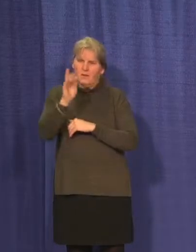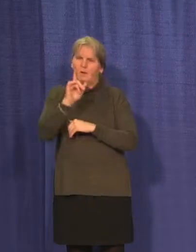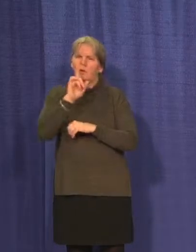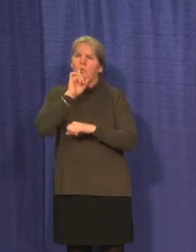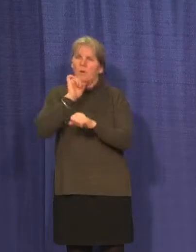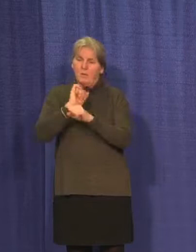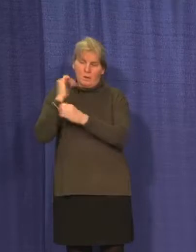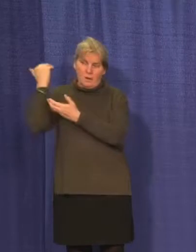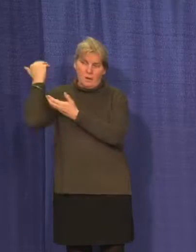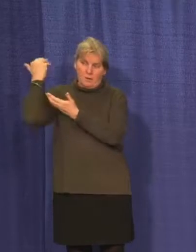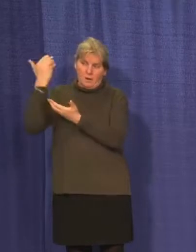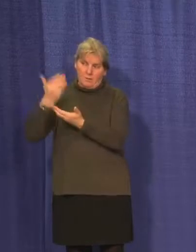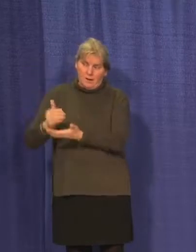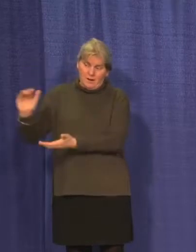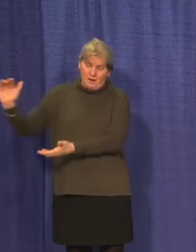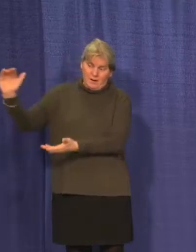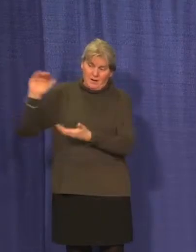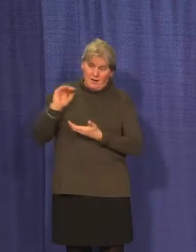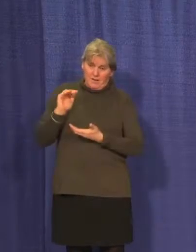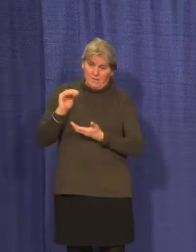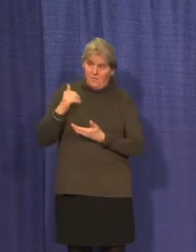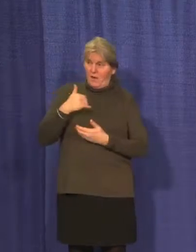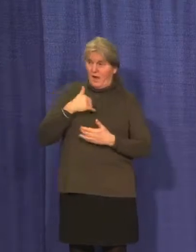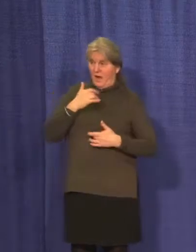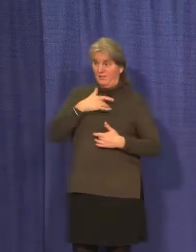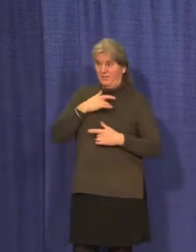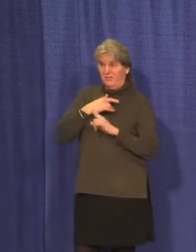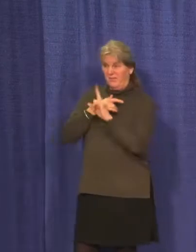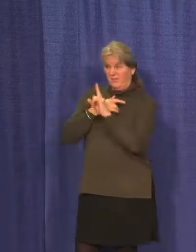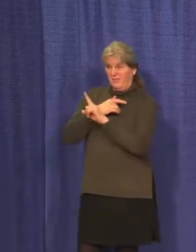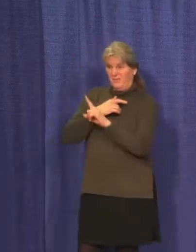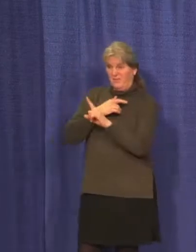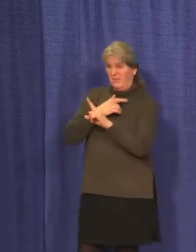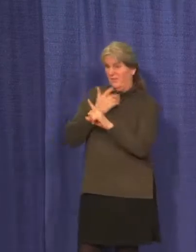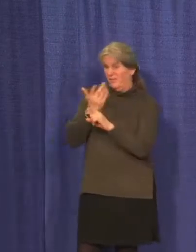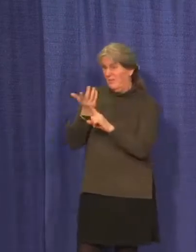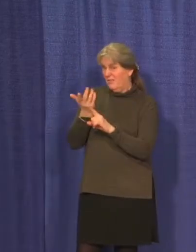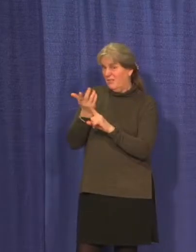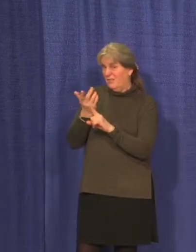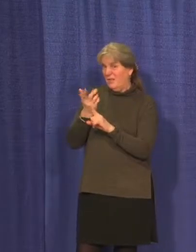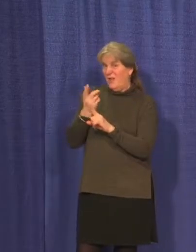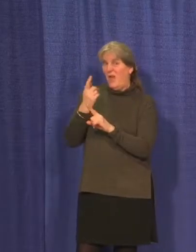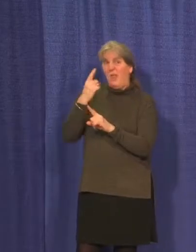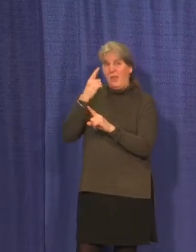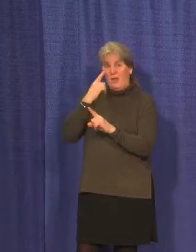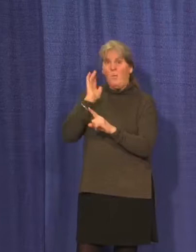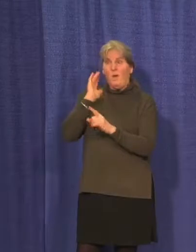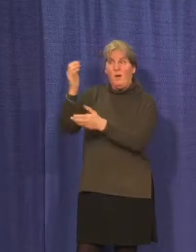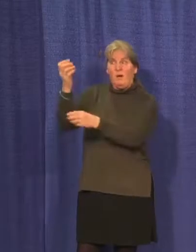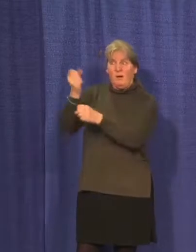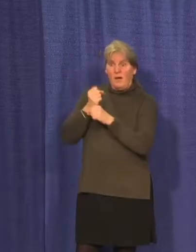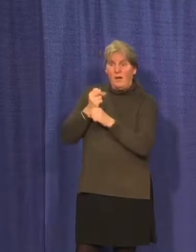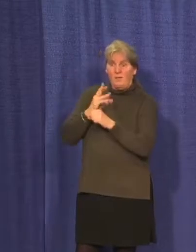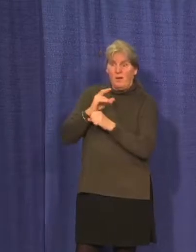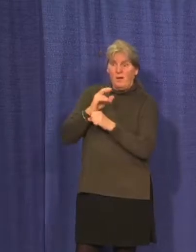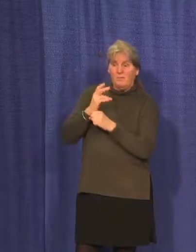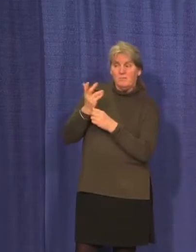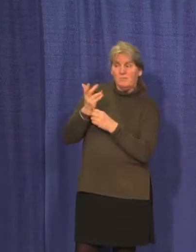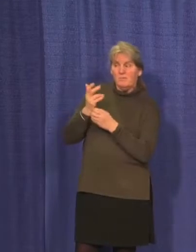actually arrive. How concerned are you that we are actually going to get the shot that we have been led to believe we are getting, and if I